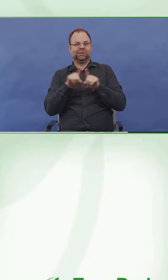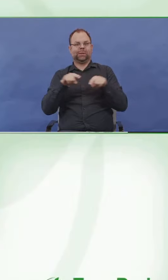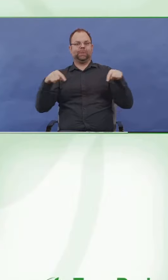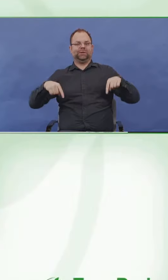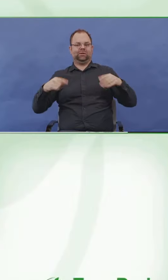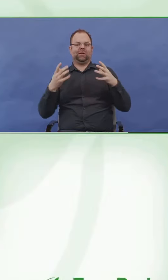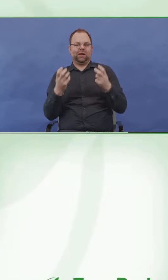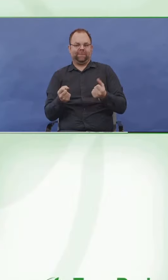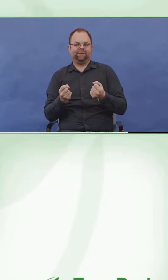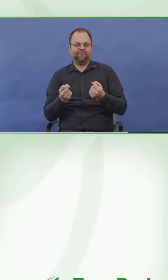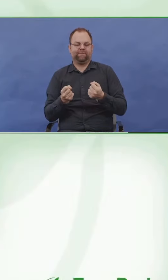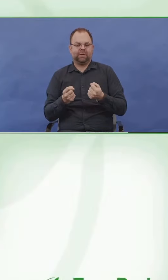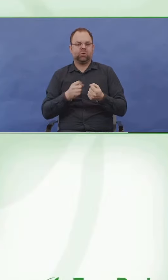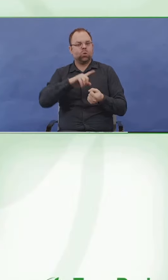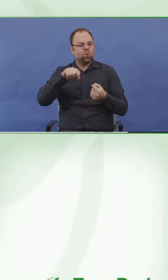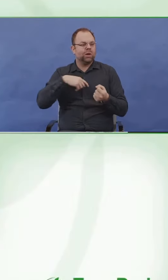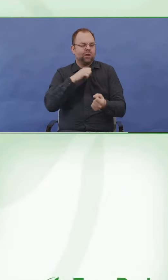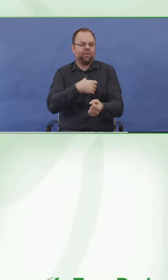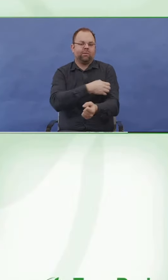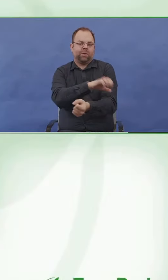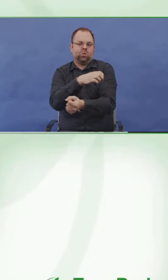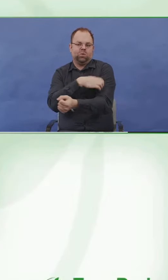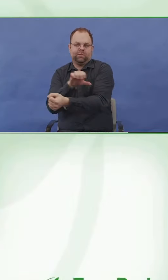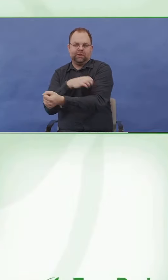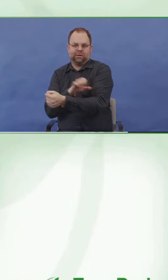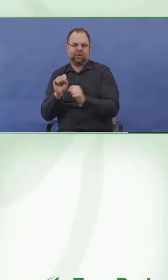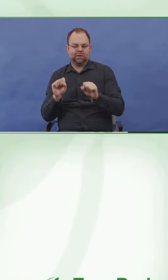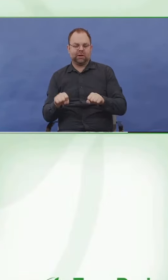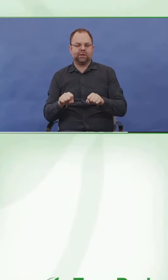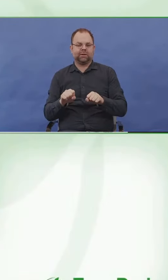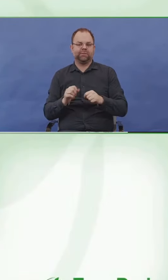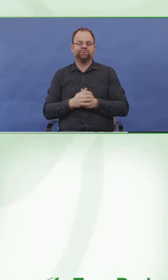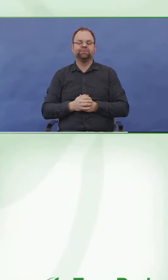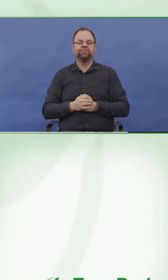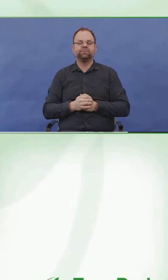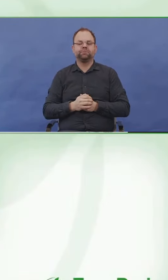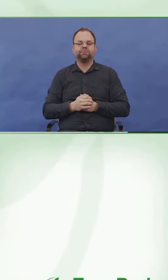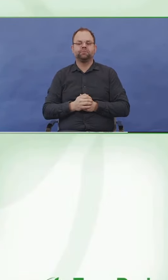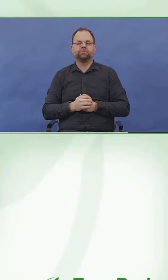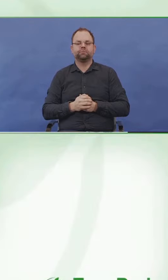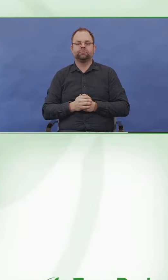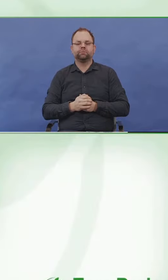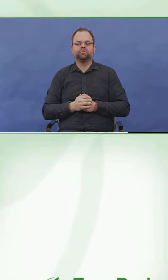online spaces where people are sharing ideas like this. Thank you all very much for coming, thank you to all of our panellists,